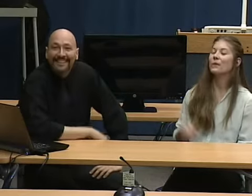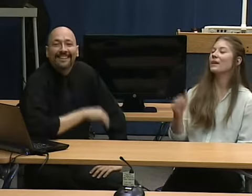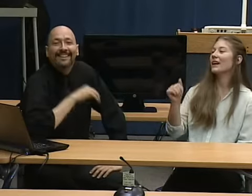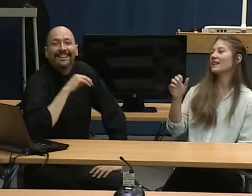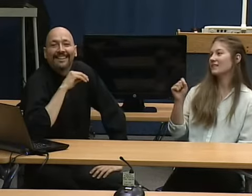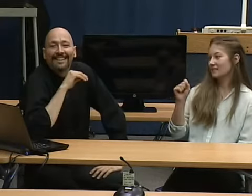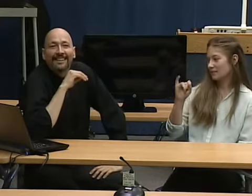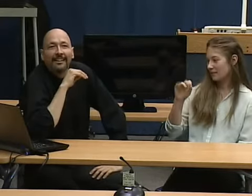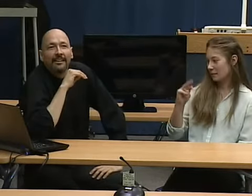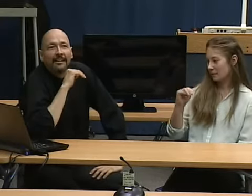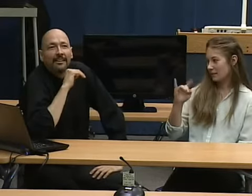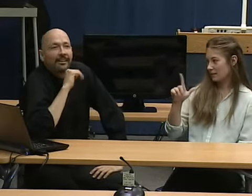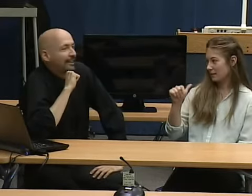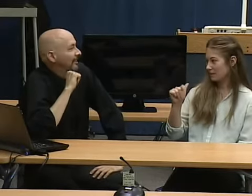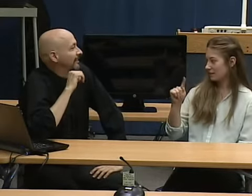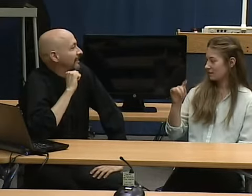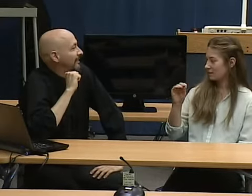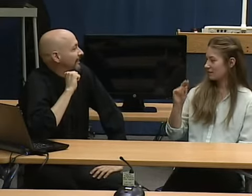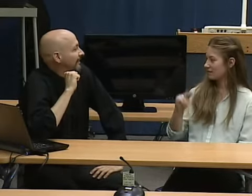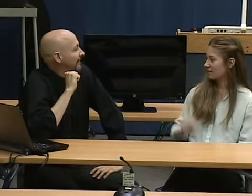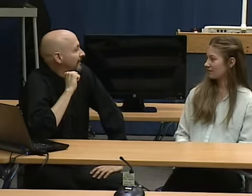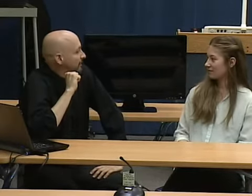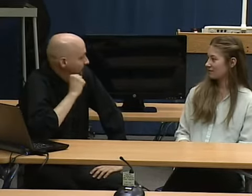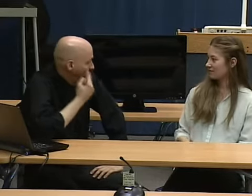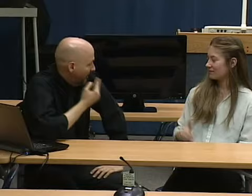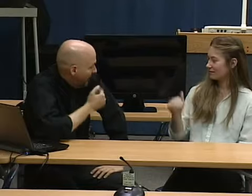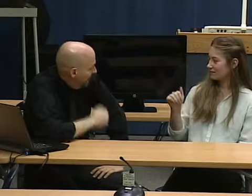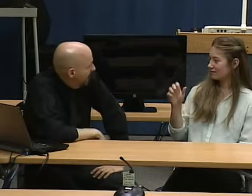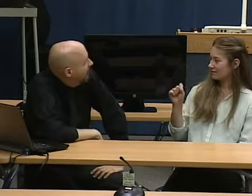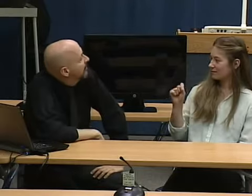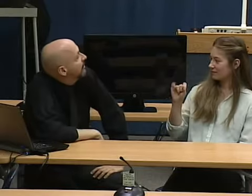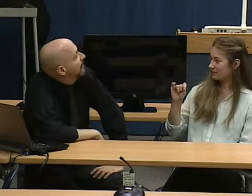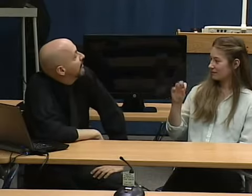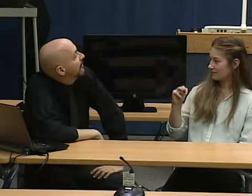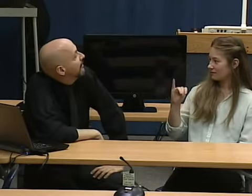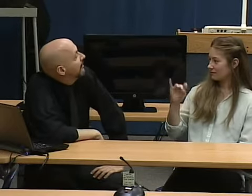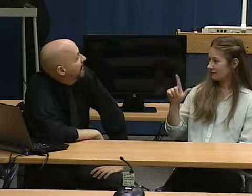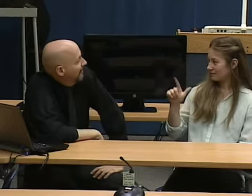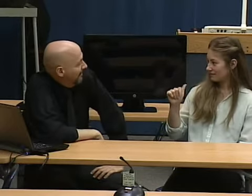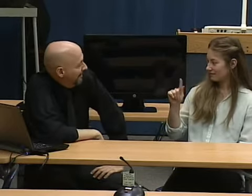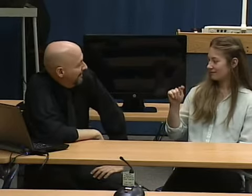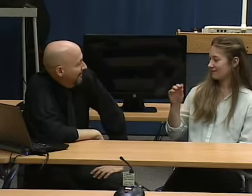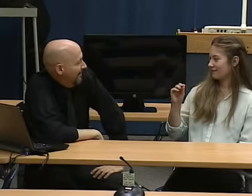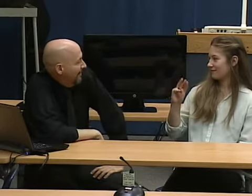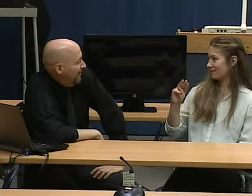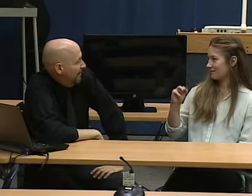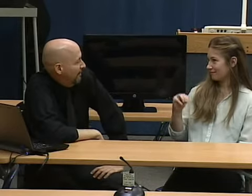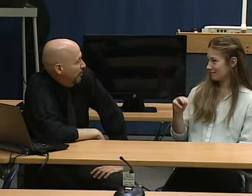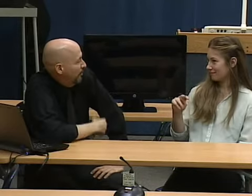A-S-S-I-M-I-L-A-T-I-O-N Let me see. A-S-S-I-M-I-L-A-T-I-O-M-N